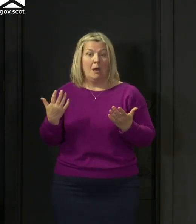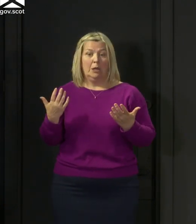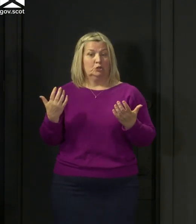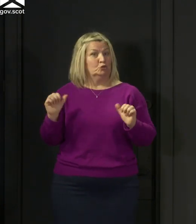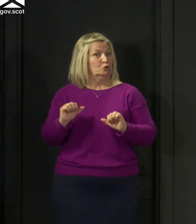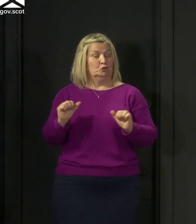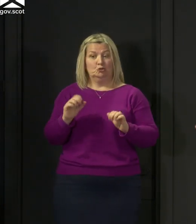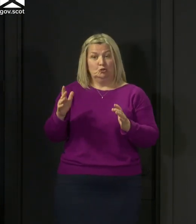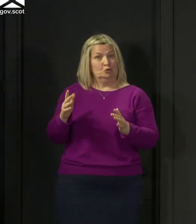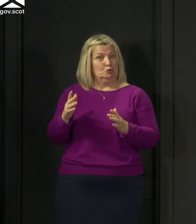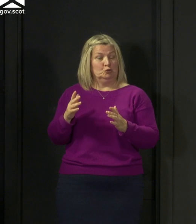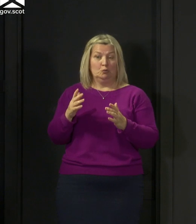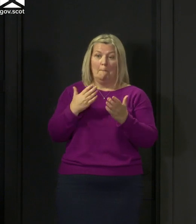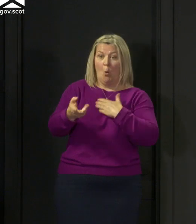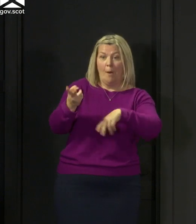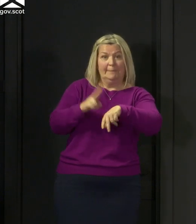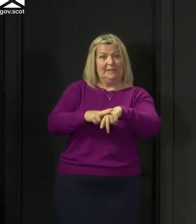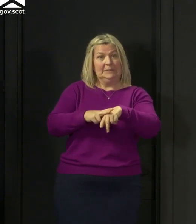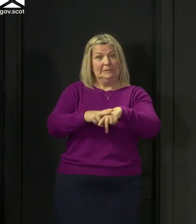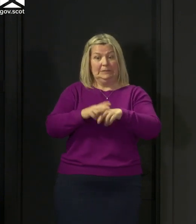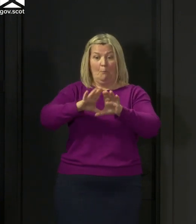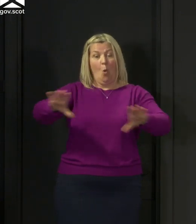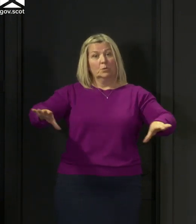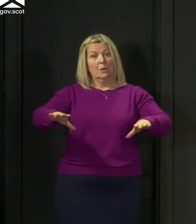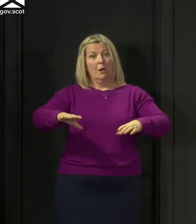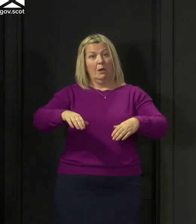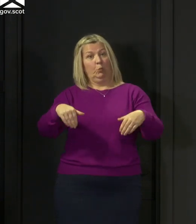at the Scottish border. You heard the Chief Constable when he joined me last Friday at